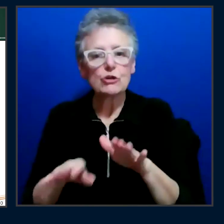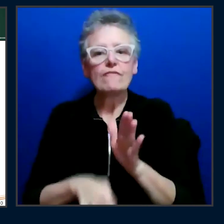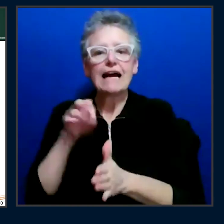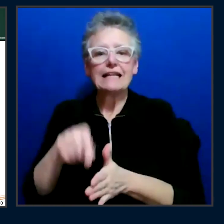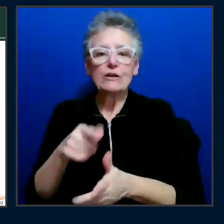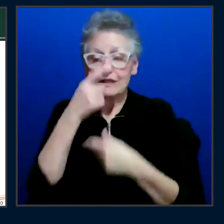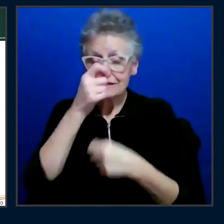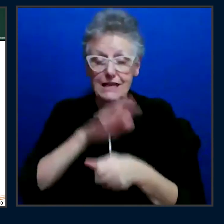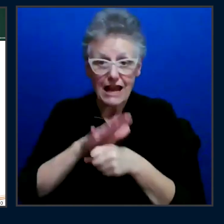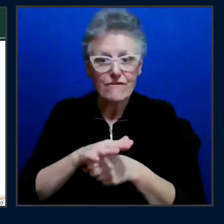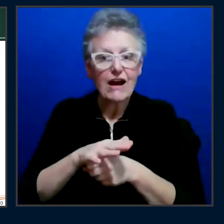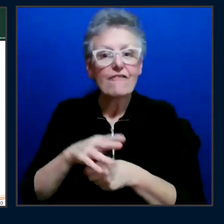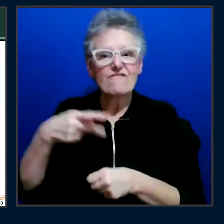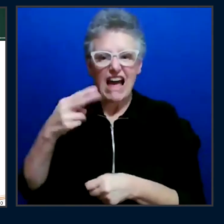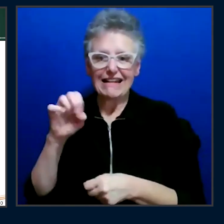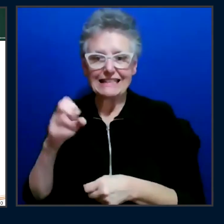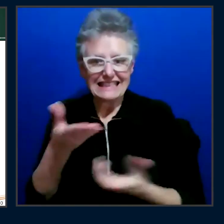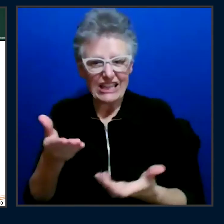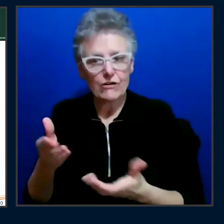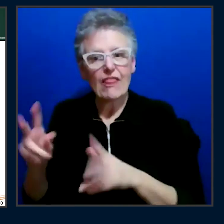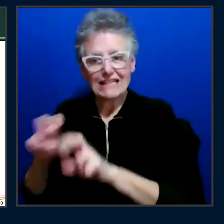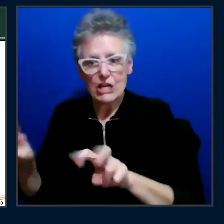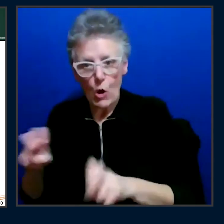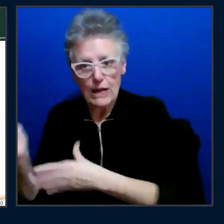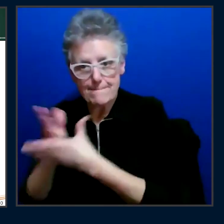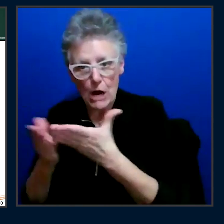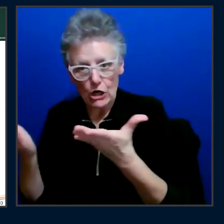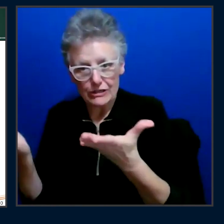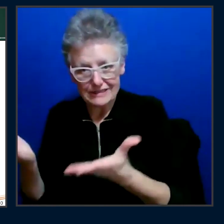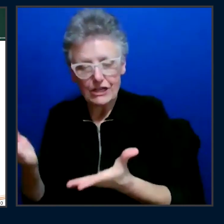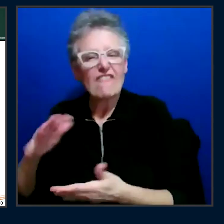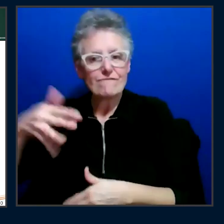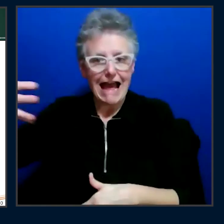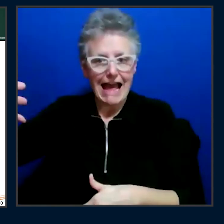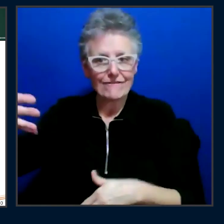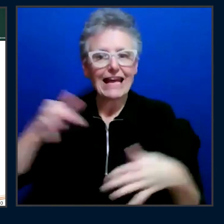phonics is in here. That decoding part is five, explicit instruction in phonics.